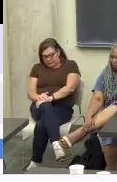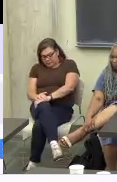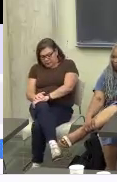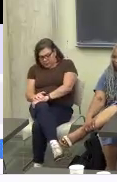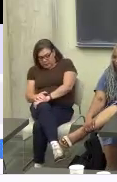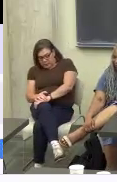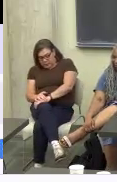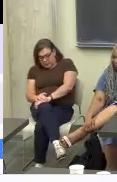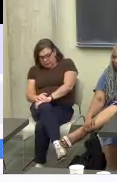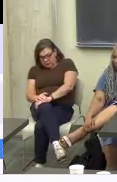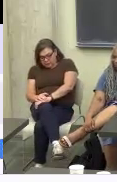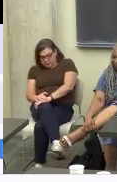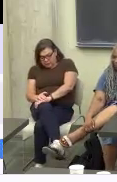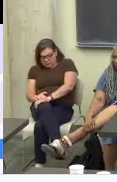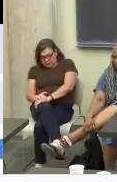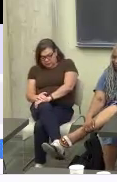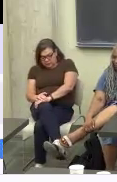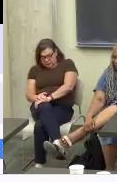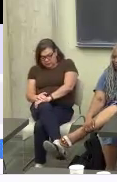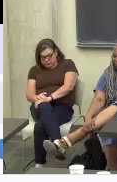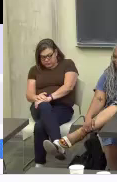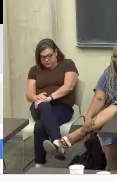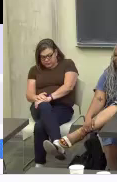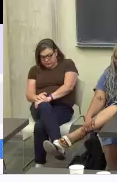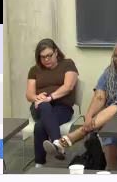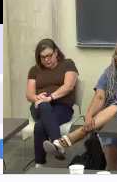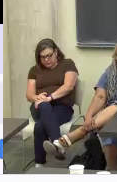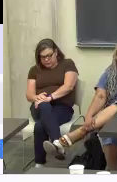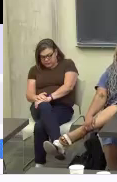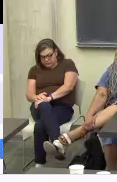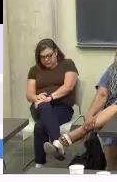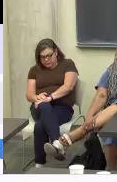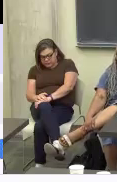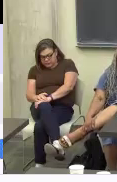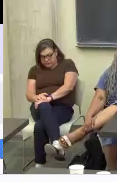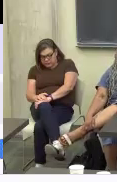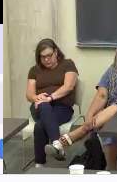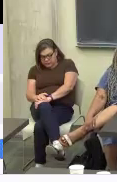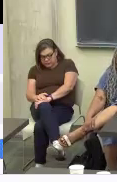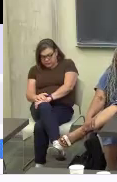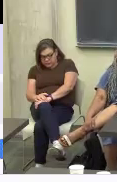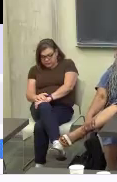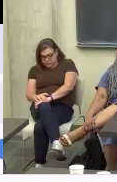in the, you know, only nonprofits do this. Then that's also going to affect our ability